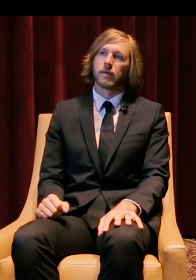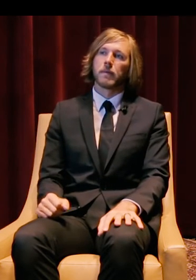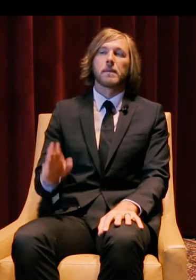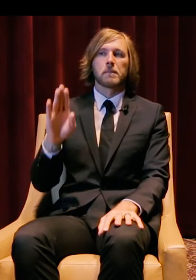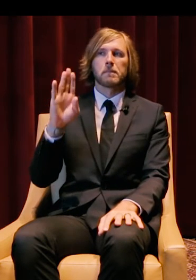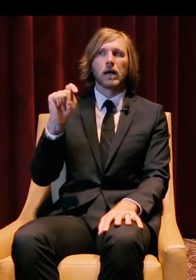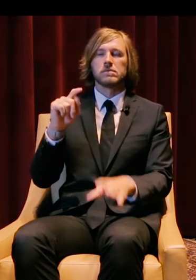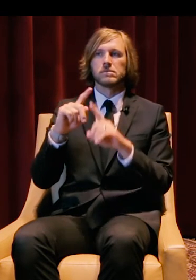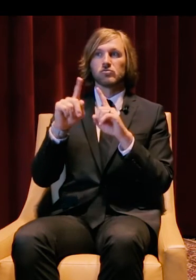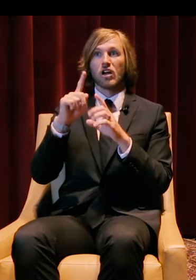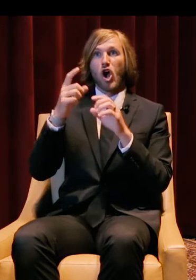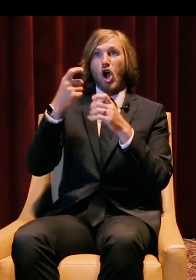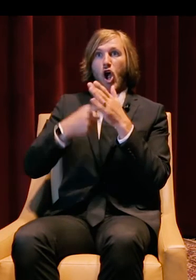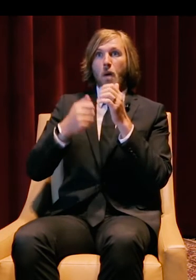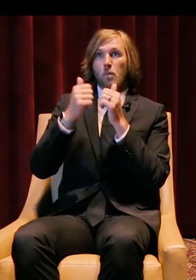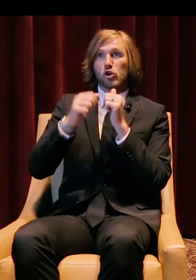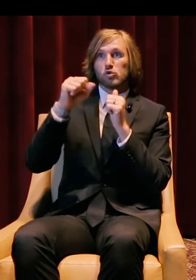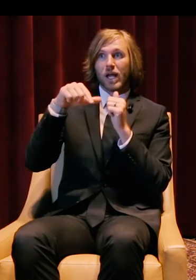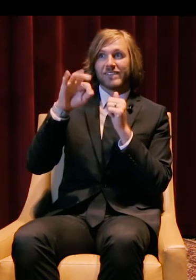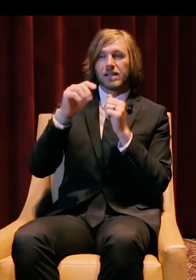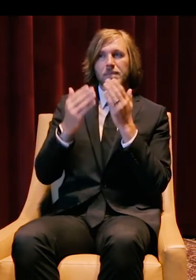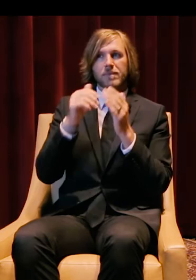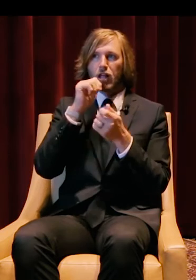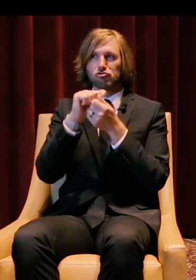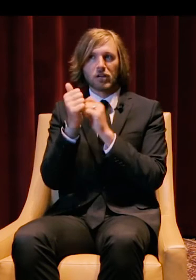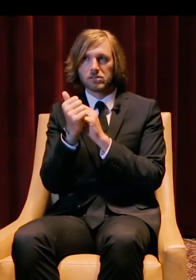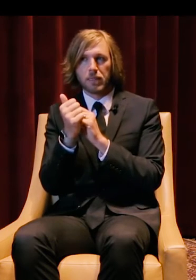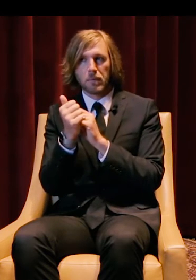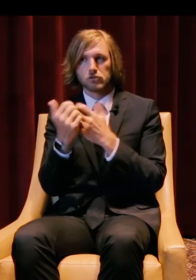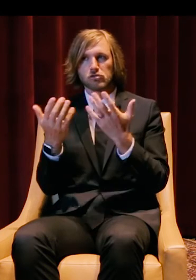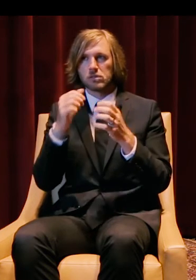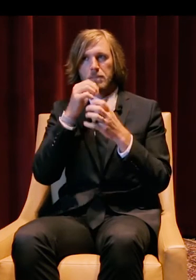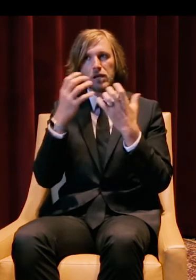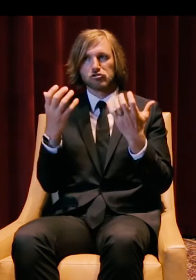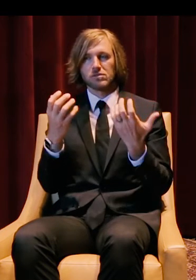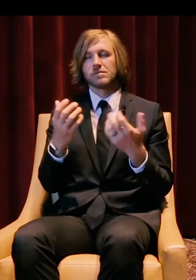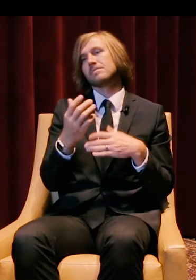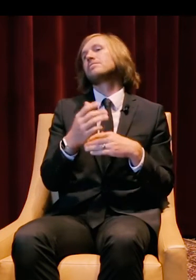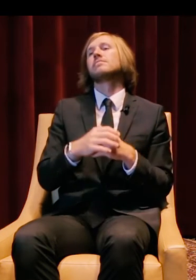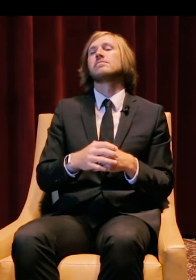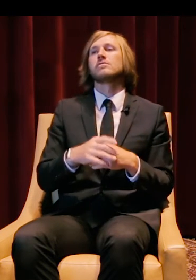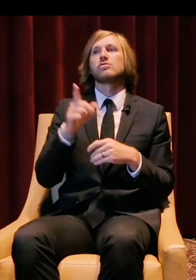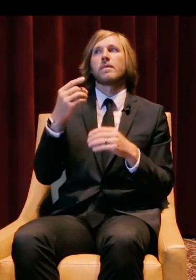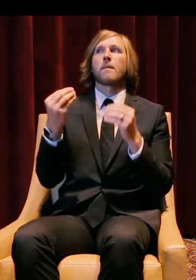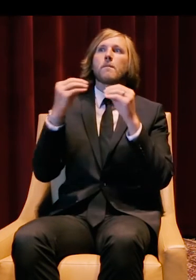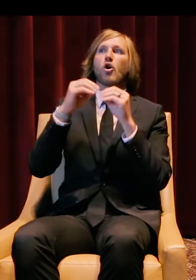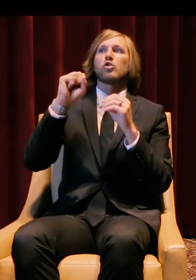but actually, the cost per square foot may not change that much. It's just that the, you've got more square footage